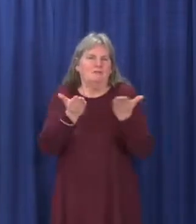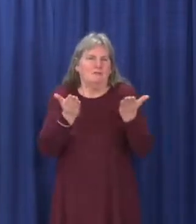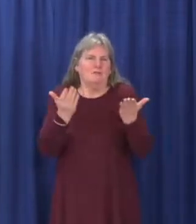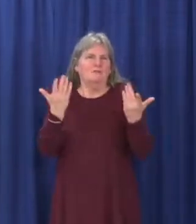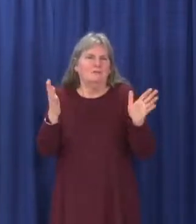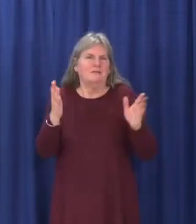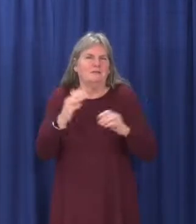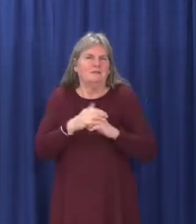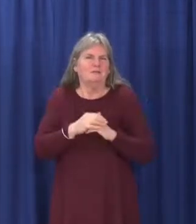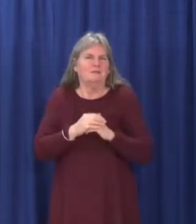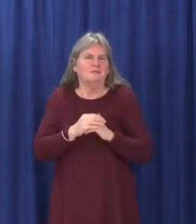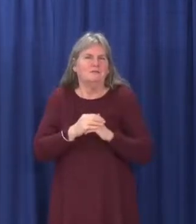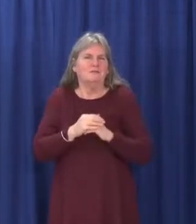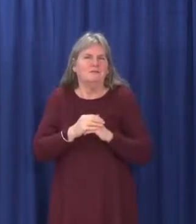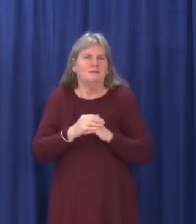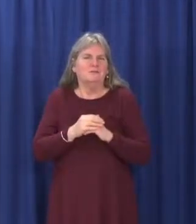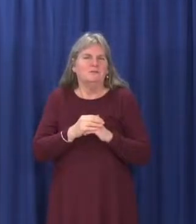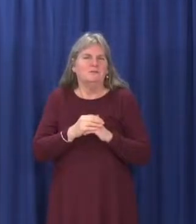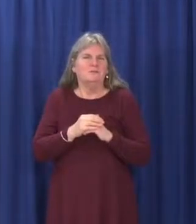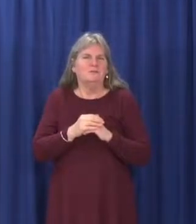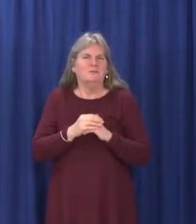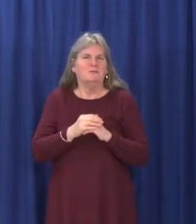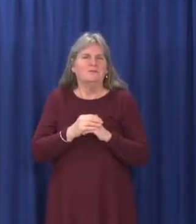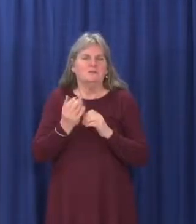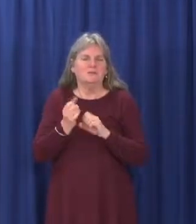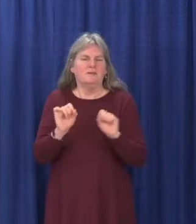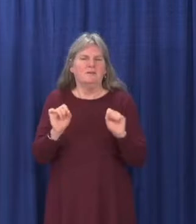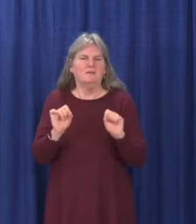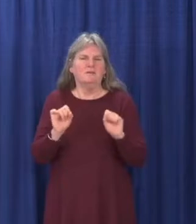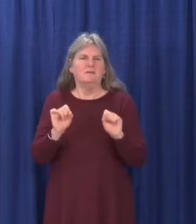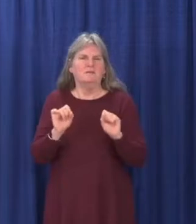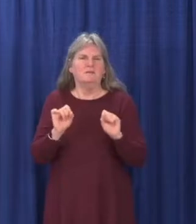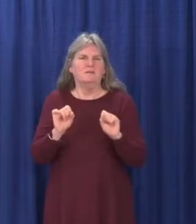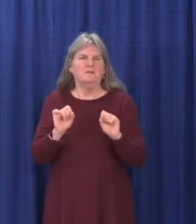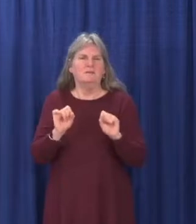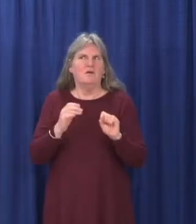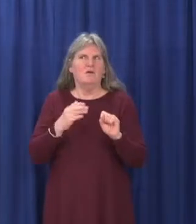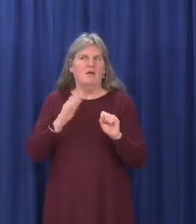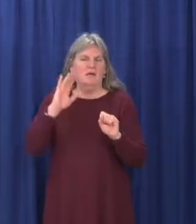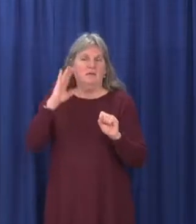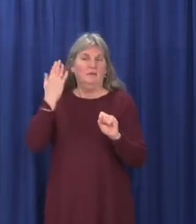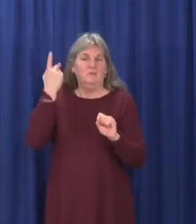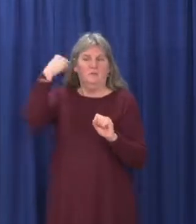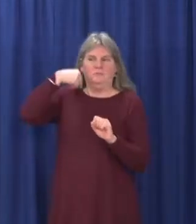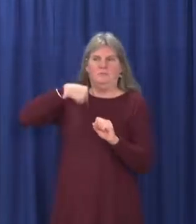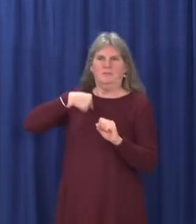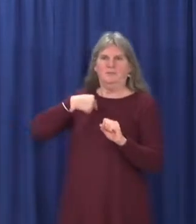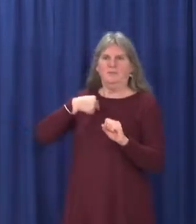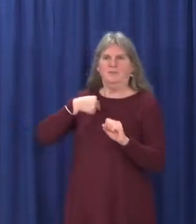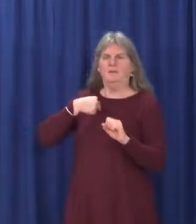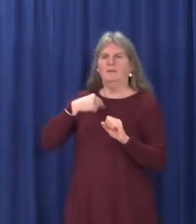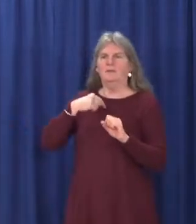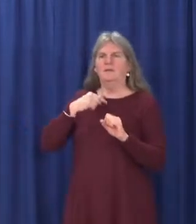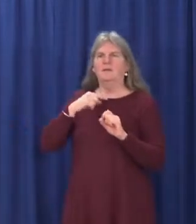which was to give people safe isolation. That was my sense on it. It-- it wasn't so much about, you know,